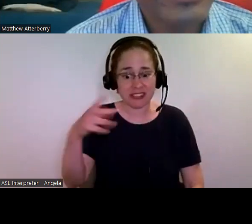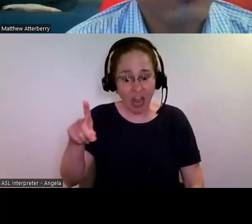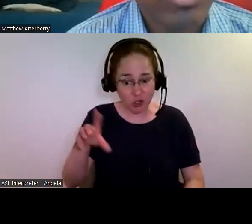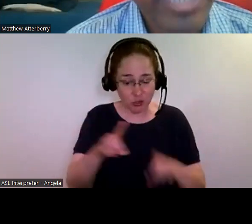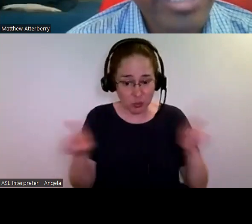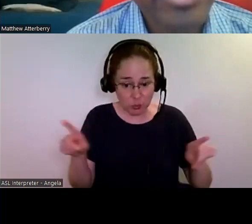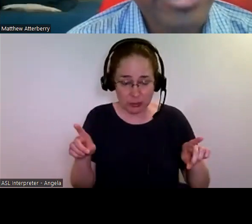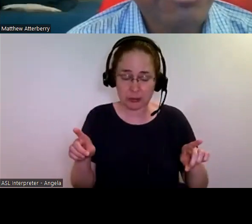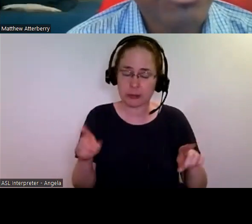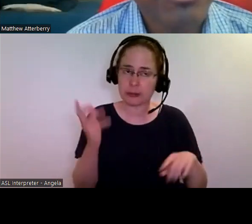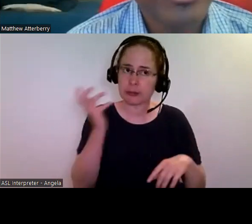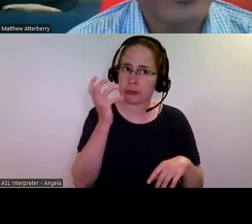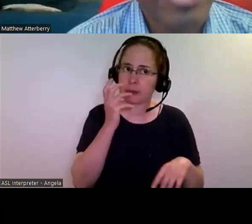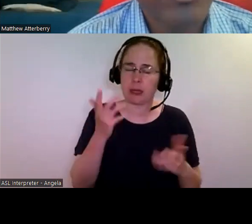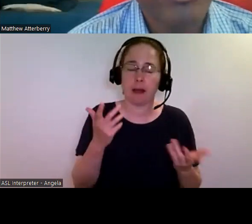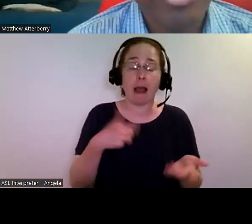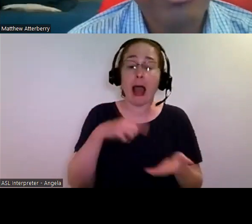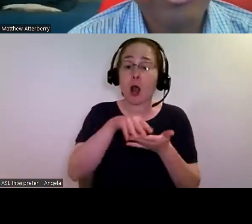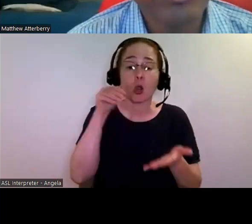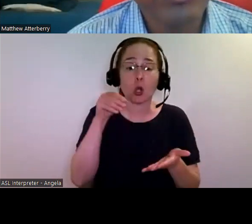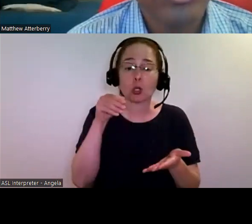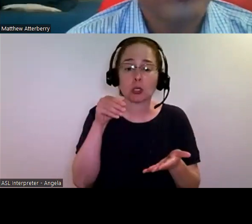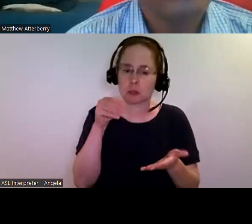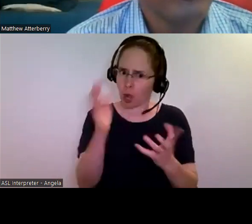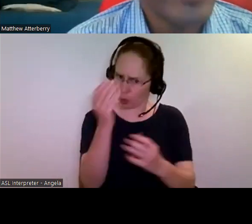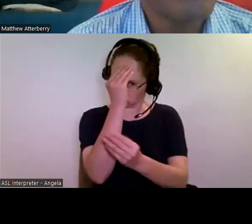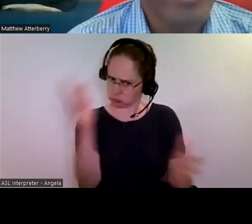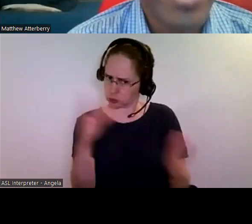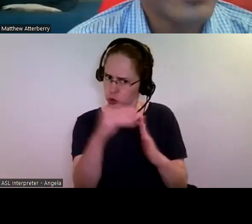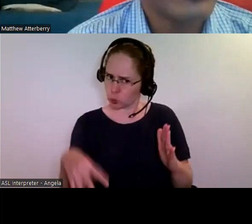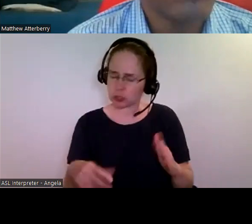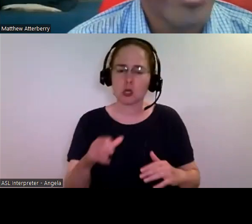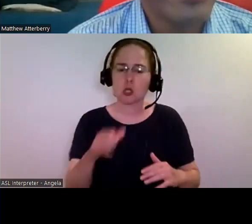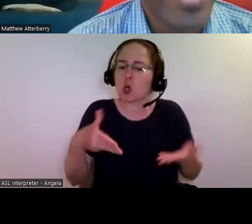can that lesson I learned is that I want to share with students don't let pride get in the way of